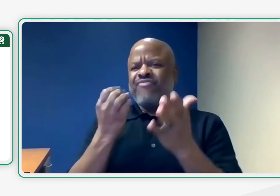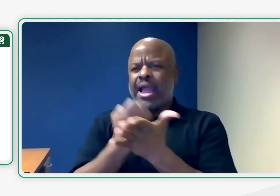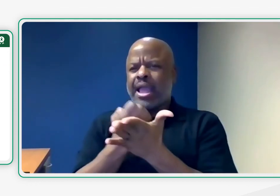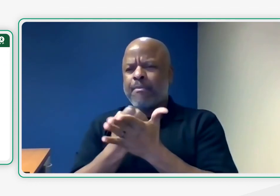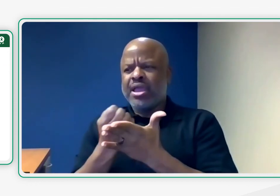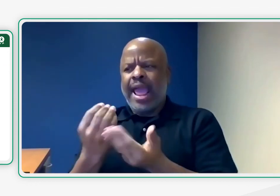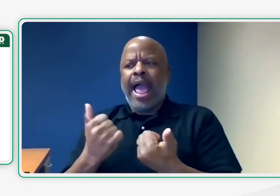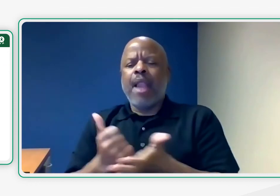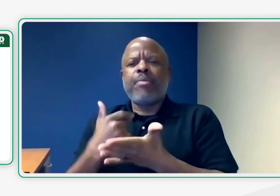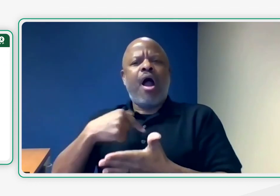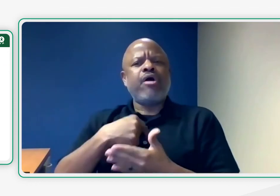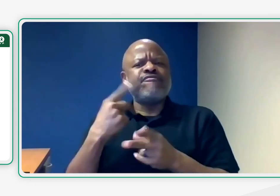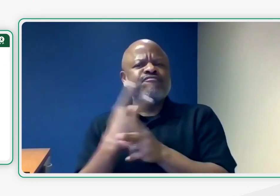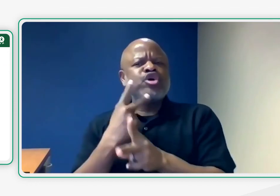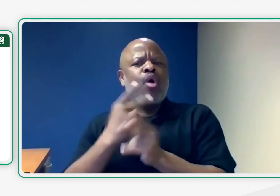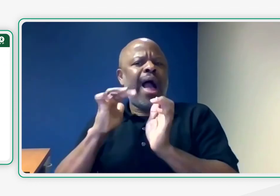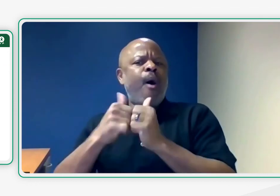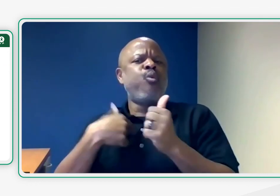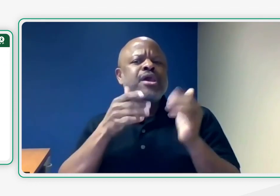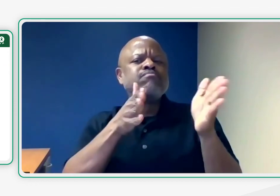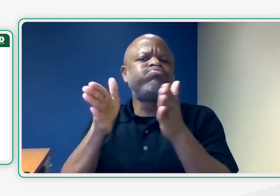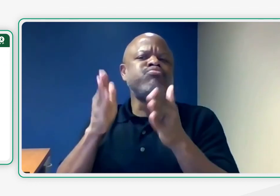social media sites, all competing for our attention.